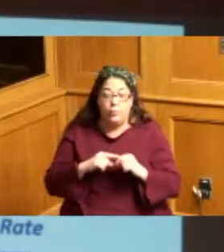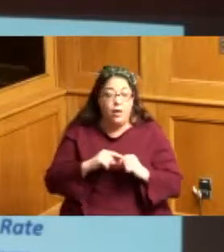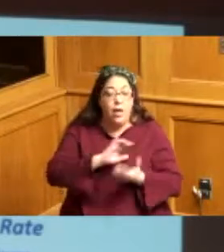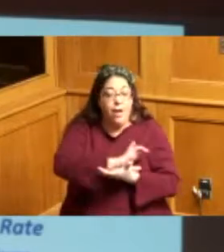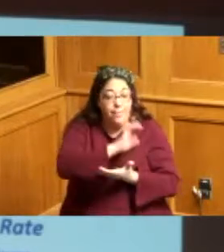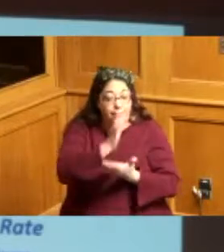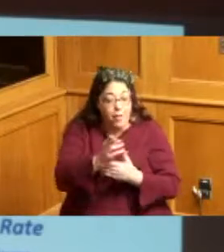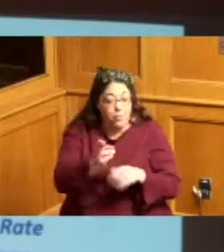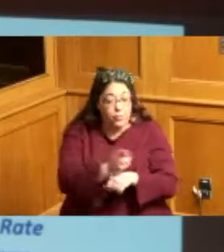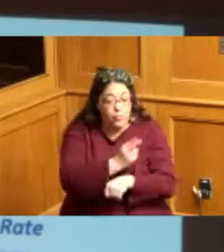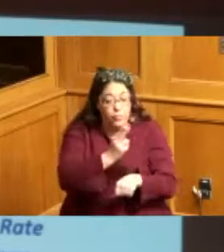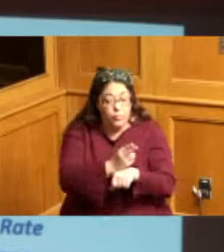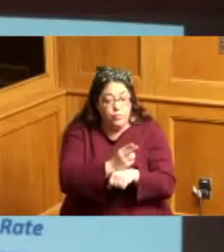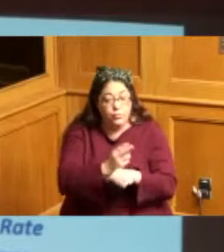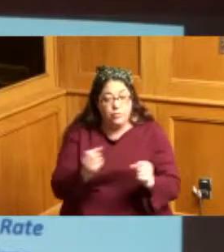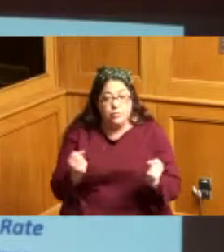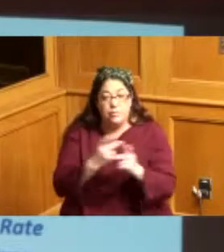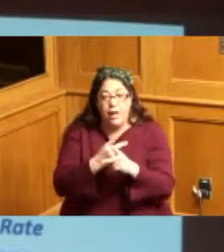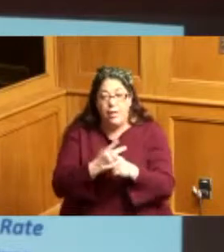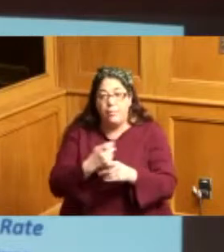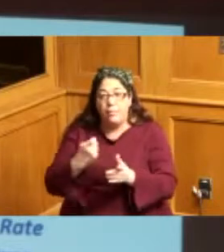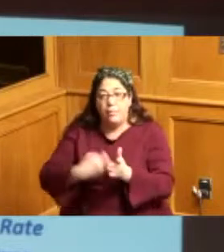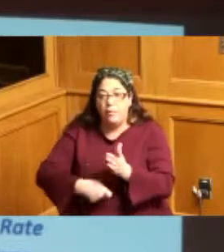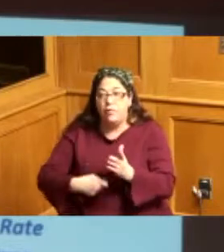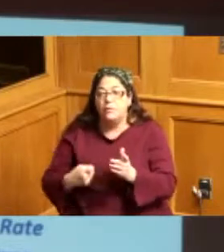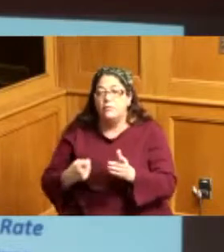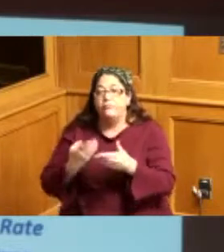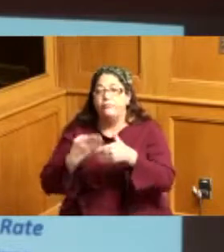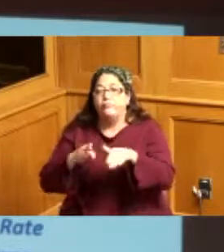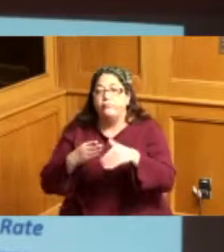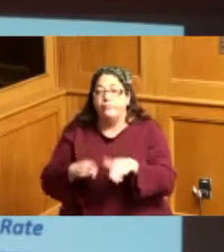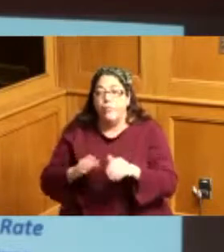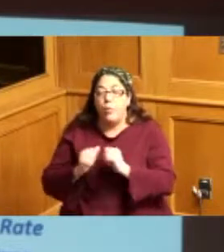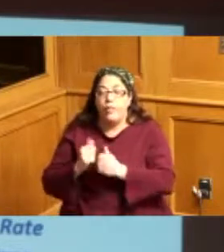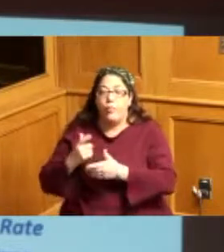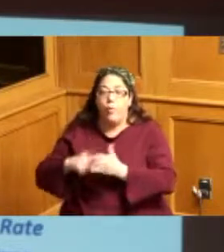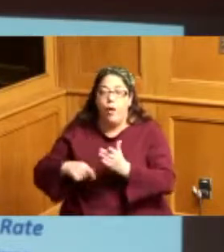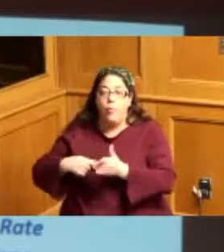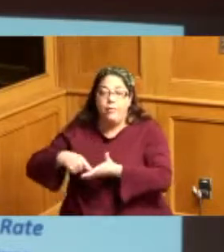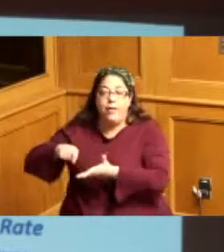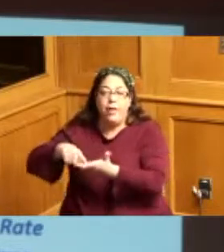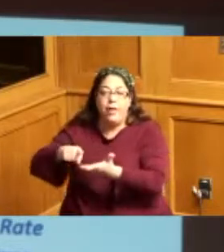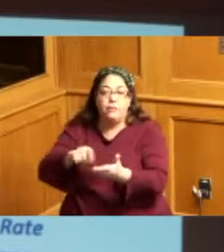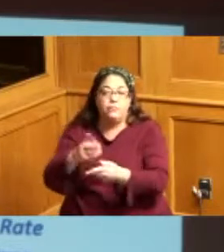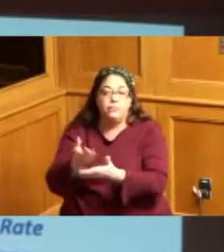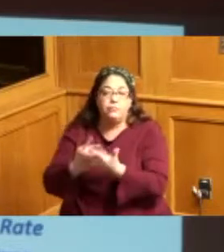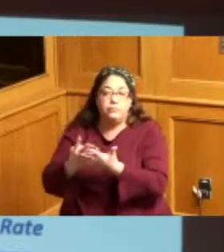pay to deal with the obligations that we have to we have to deal with what we're looking at through